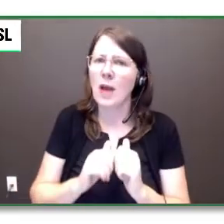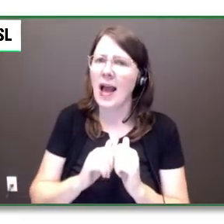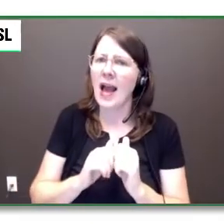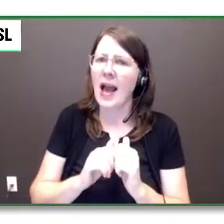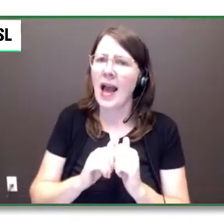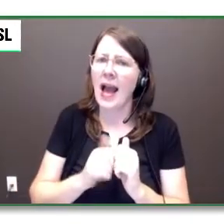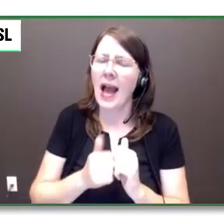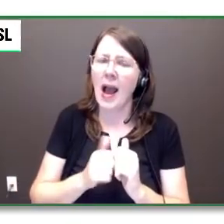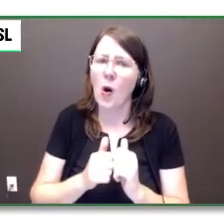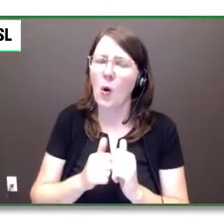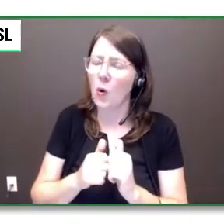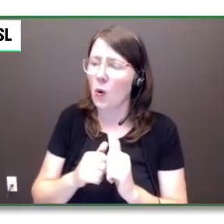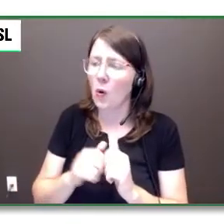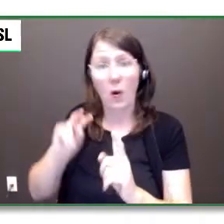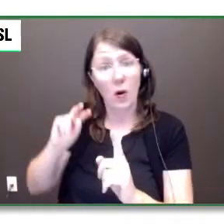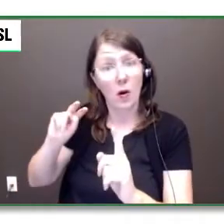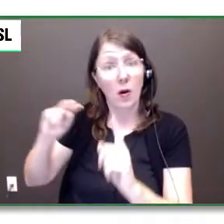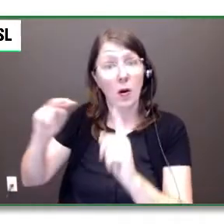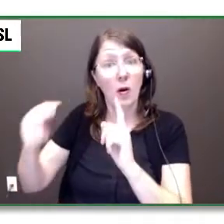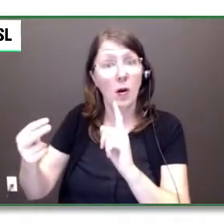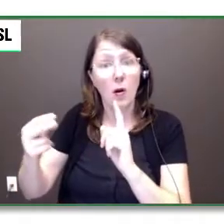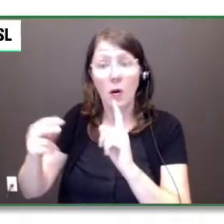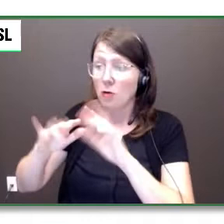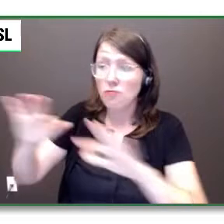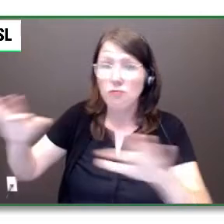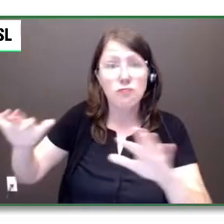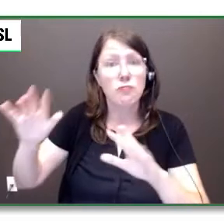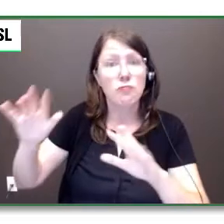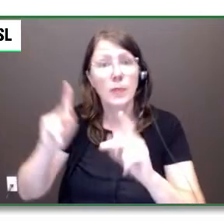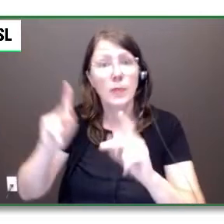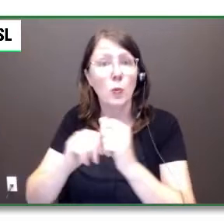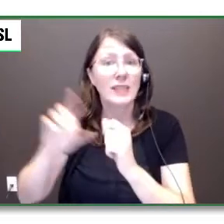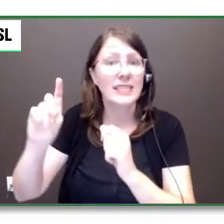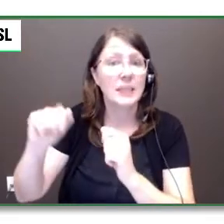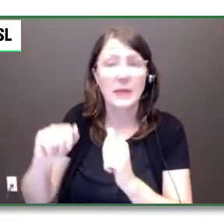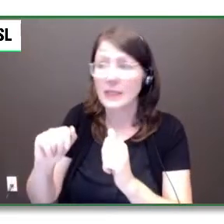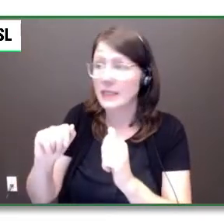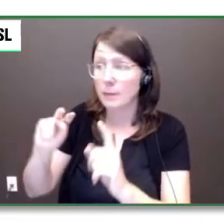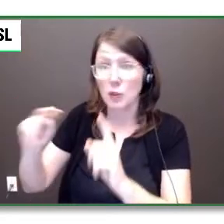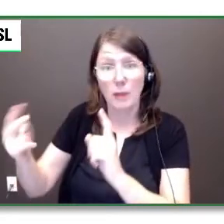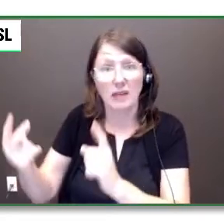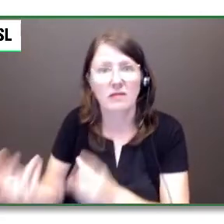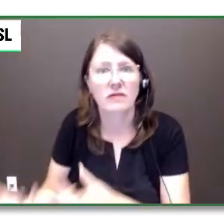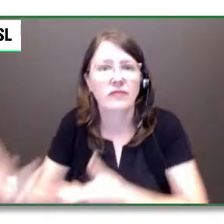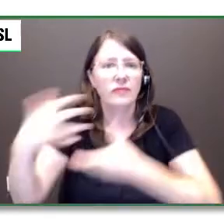people with a wide range of disabilities. So that you can design and create and